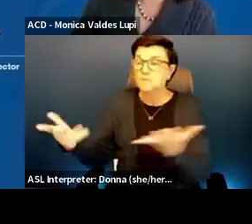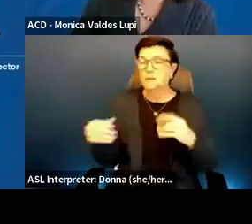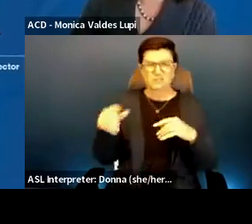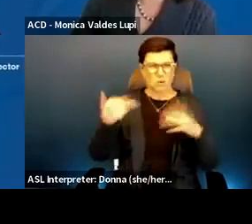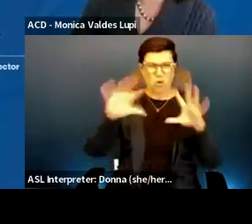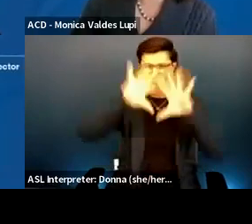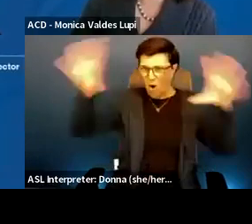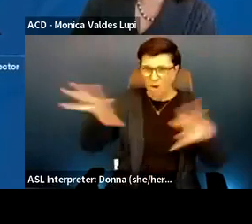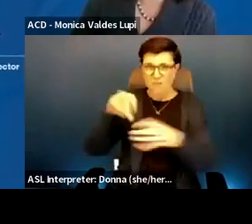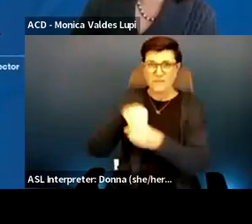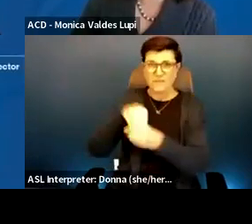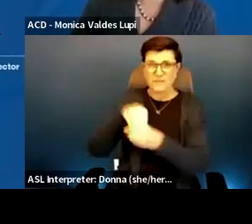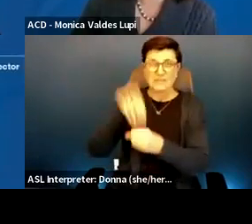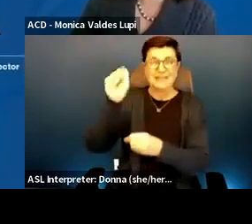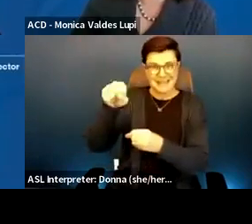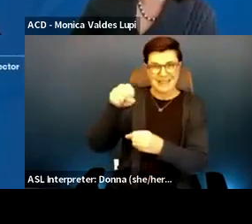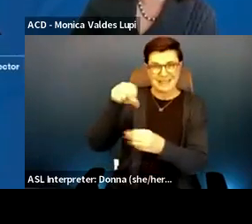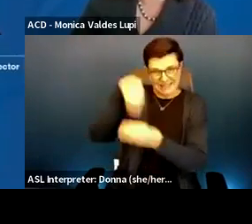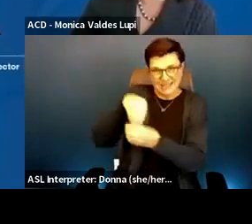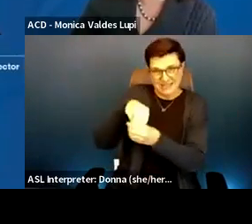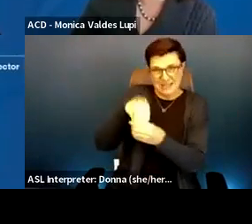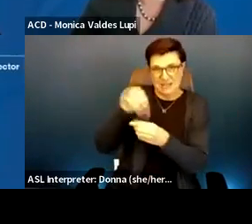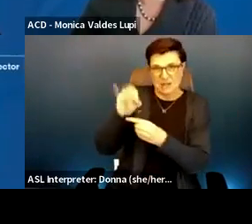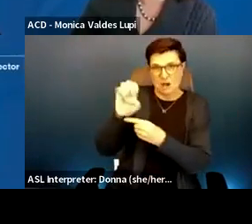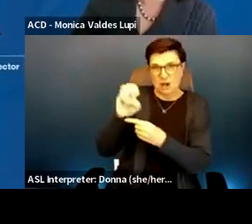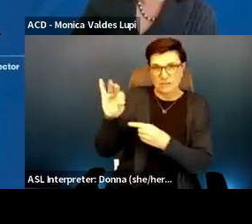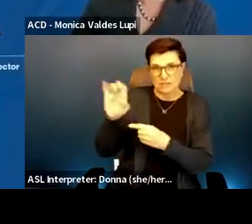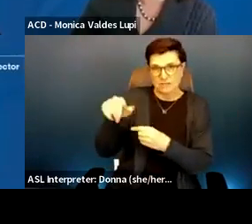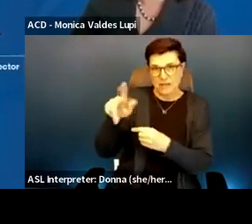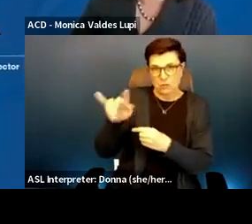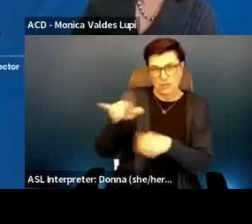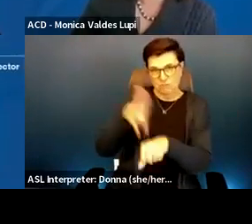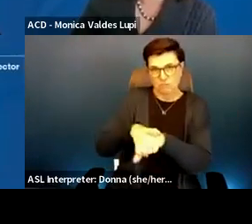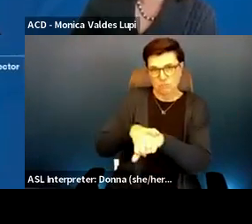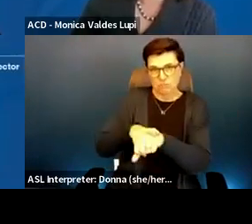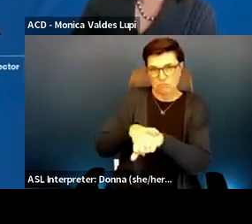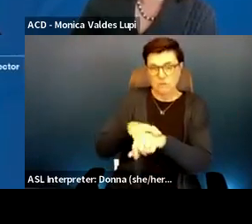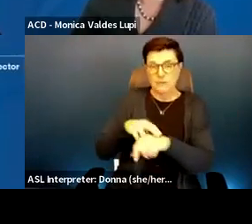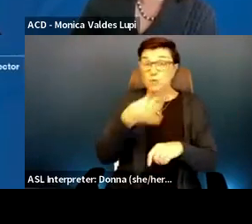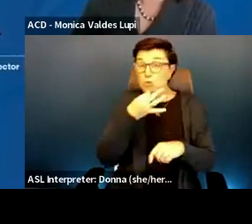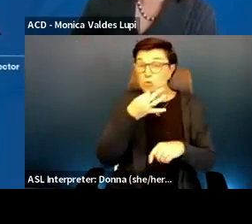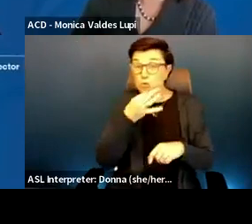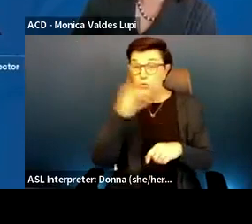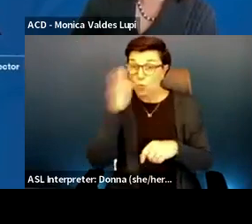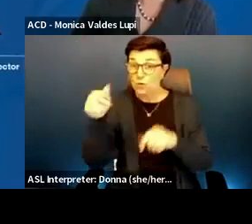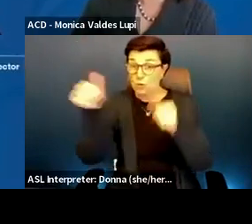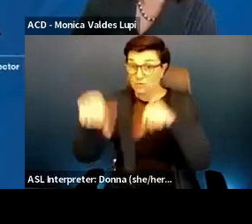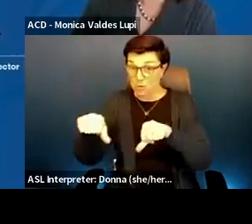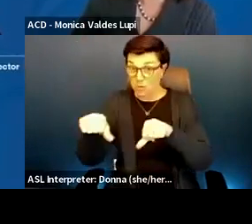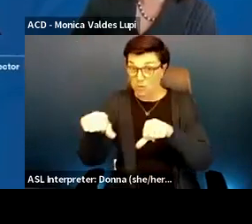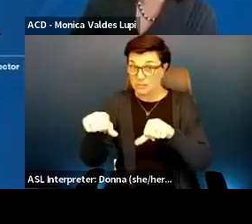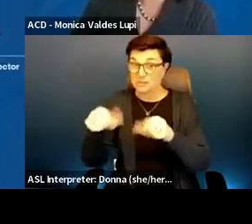in the Office of Health Equity. And we will be posting a position, the lead of that office, coming soon.